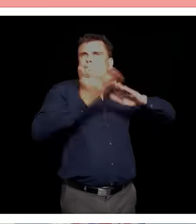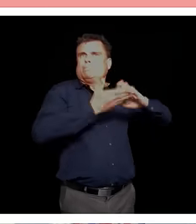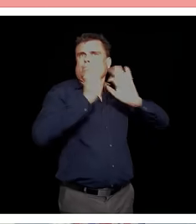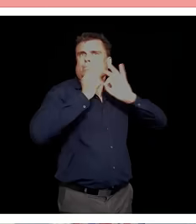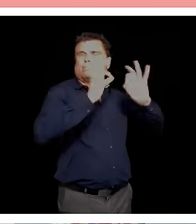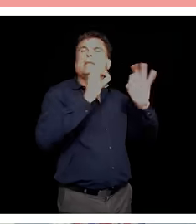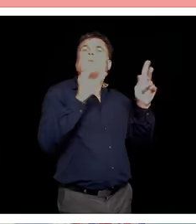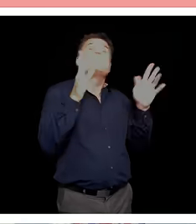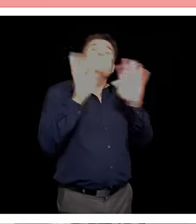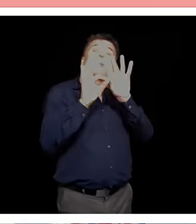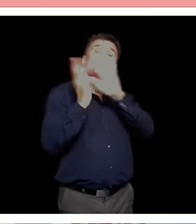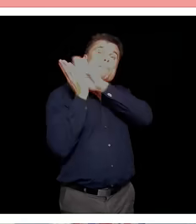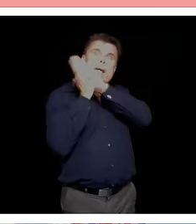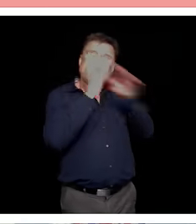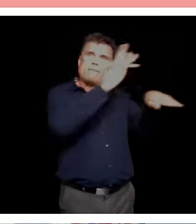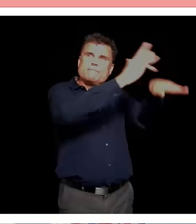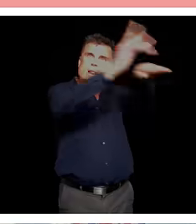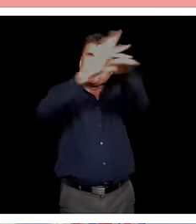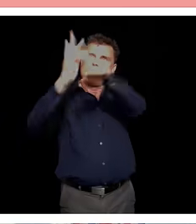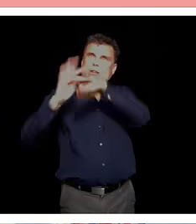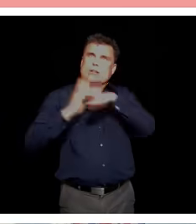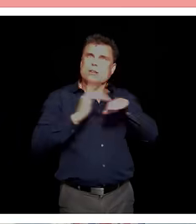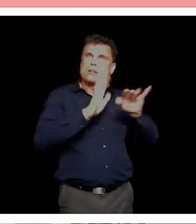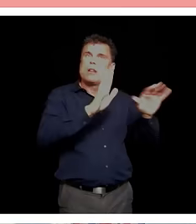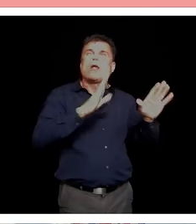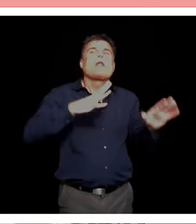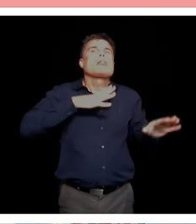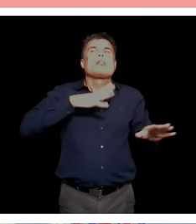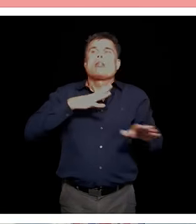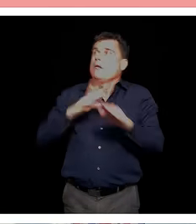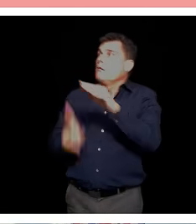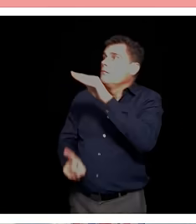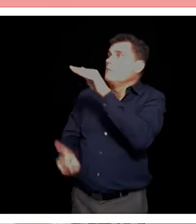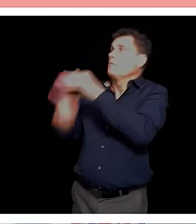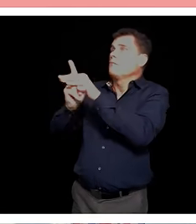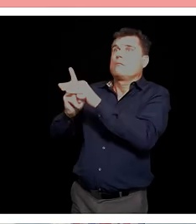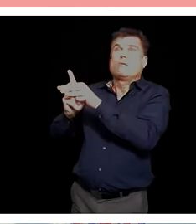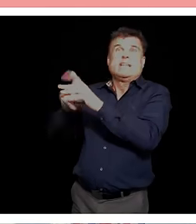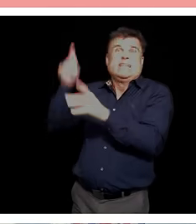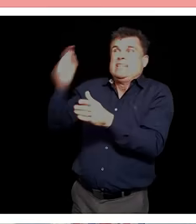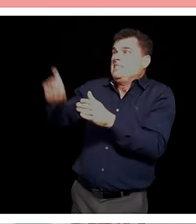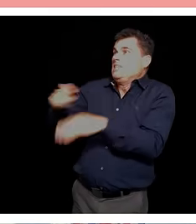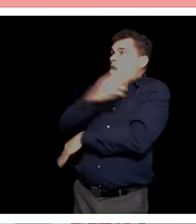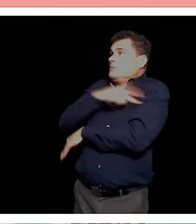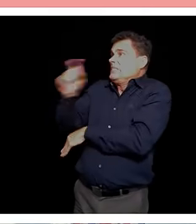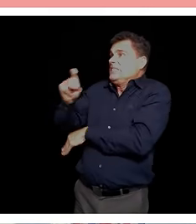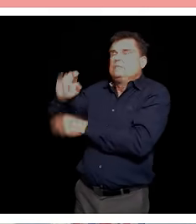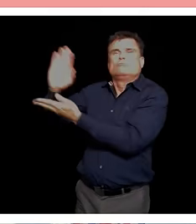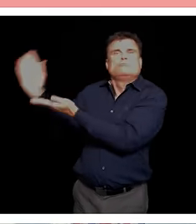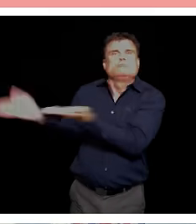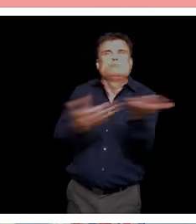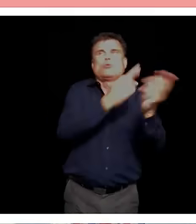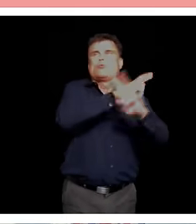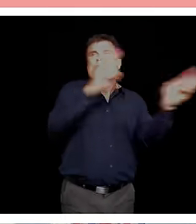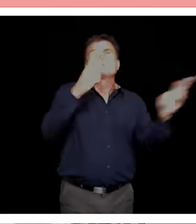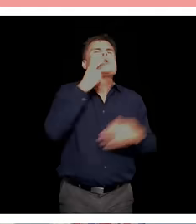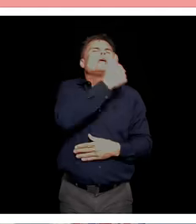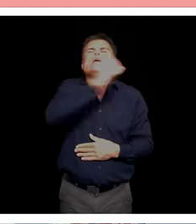it starts off with a dark red. The household contacts so that is when it is transmitted between people in a family or